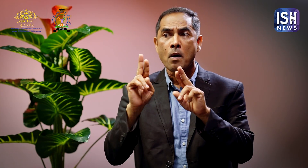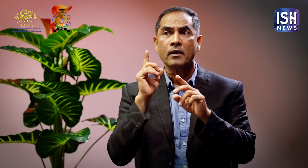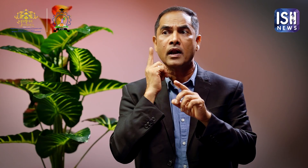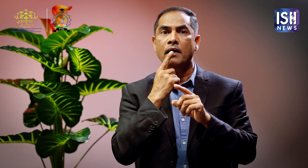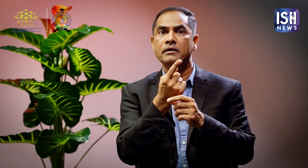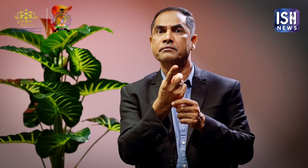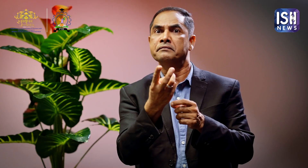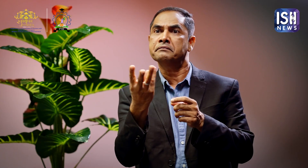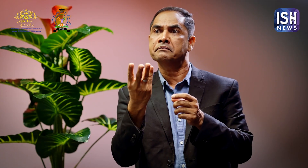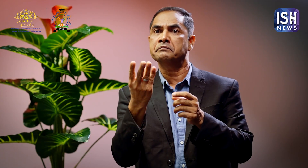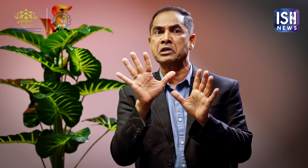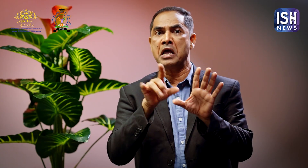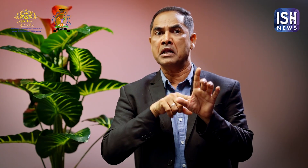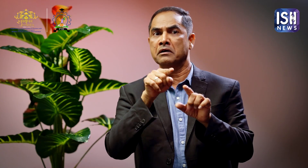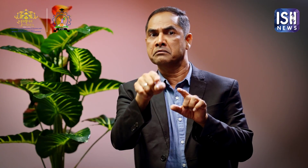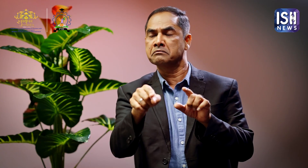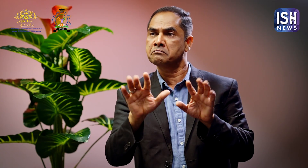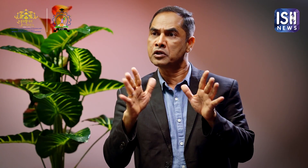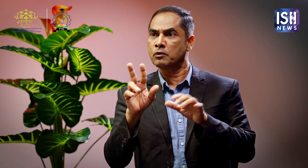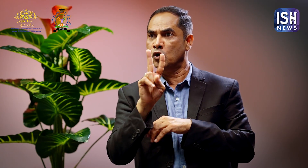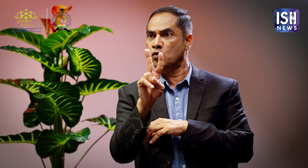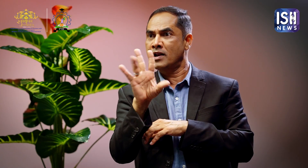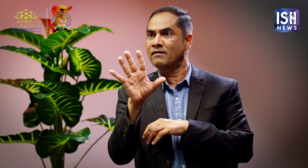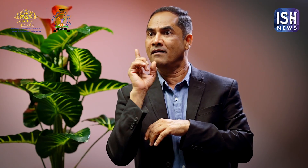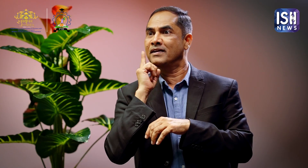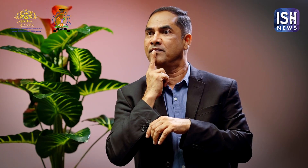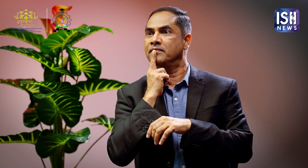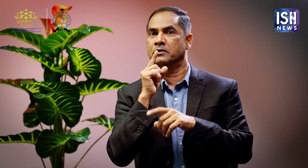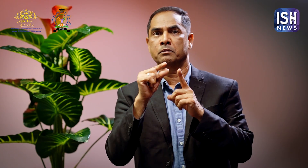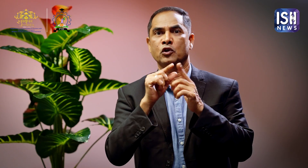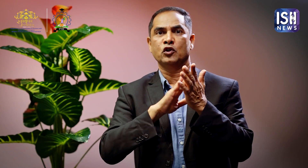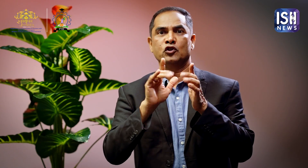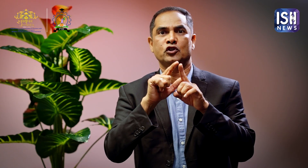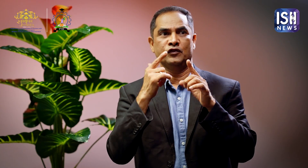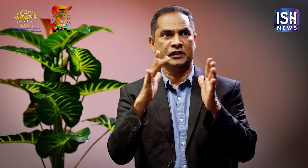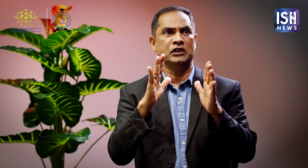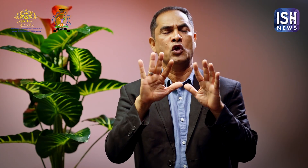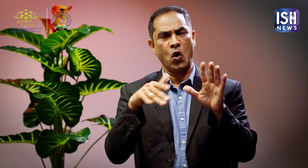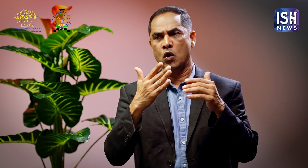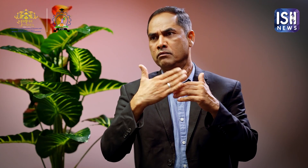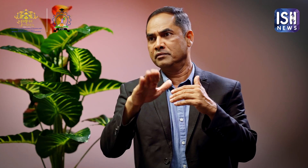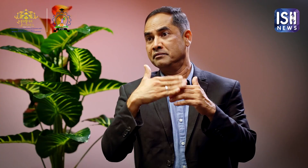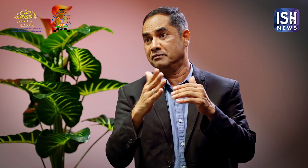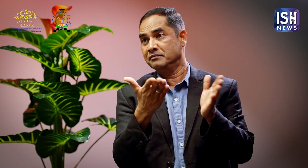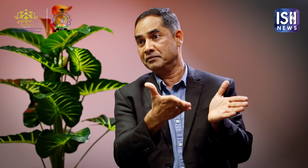In 10 years, I envision around 25 Deaf individuals either acquiring or working towards PhDs.